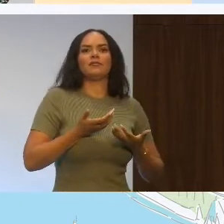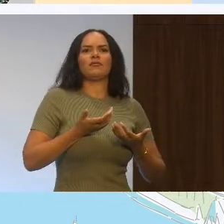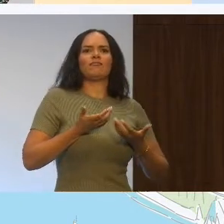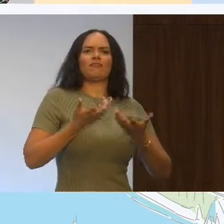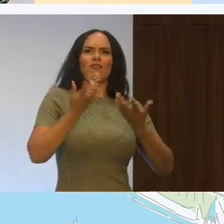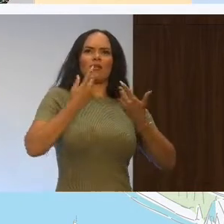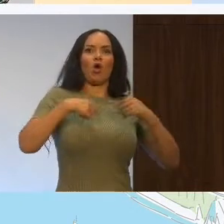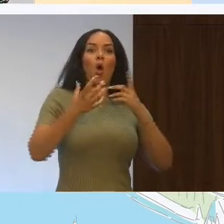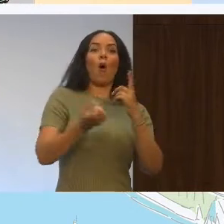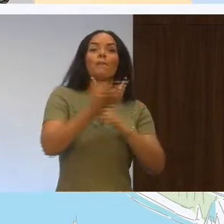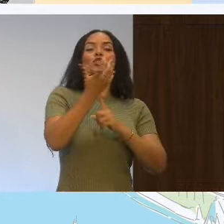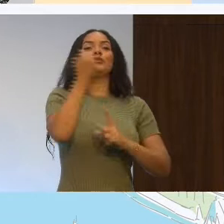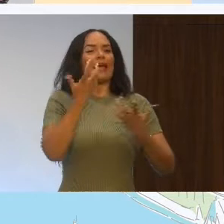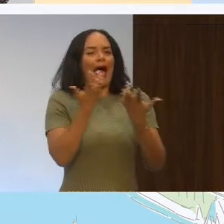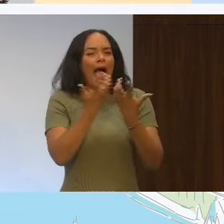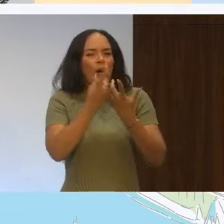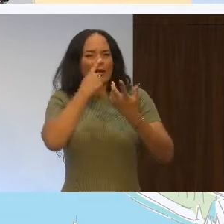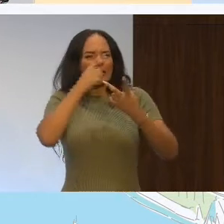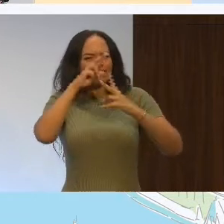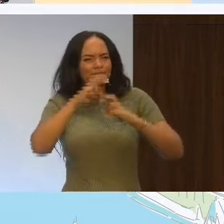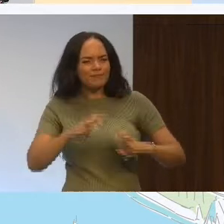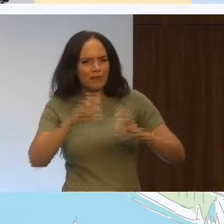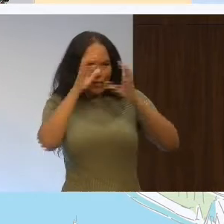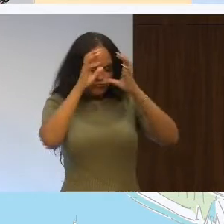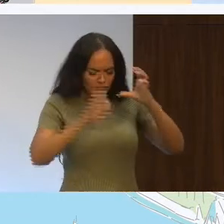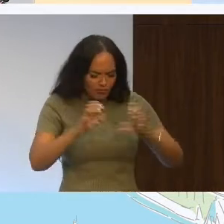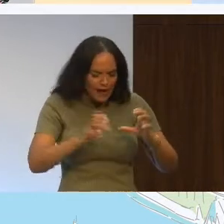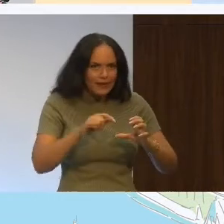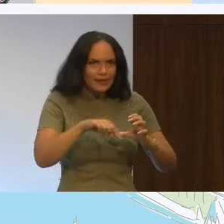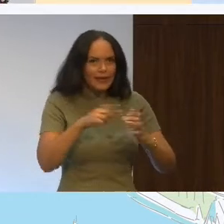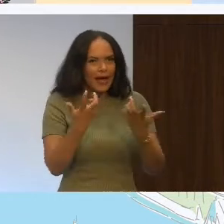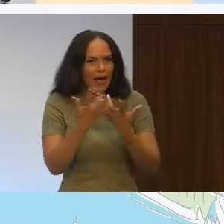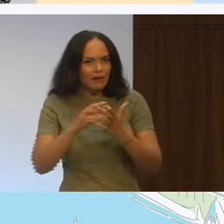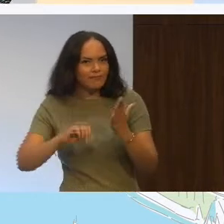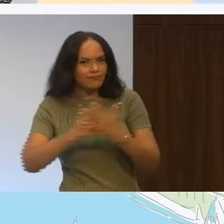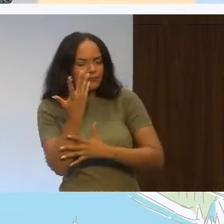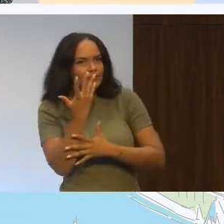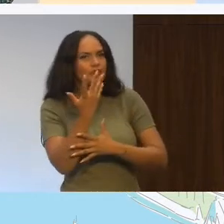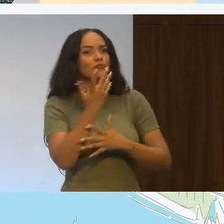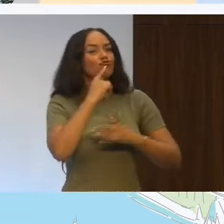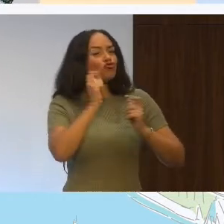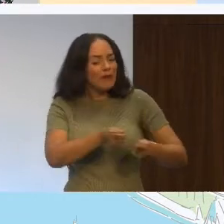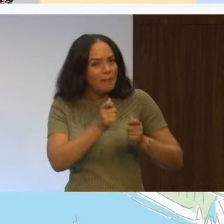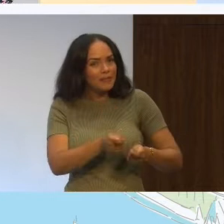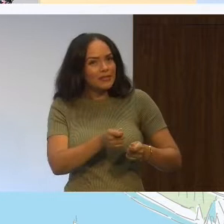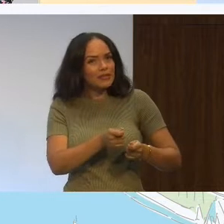might start in the brain and how we may be able to develop treatments that work before headache has even started, which I think would be really attractive